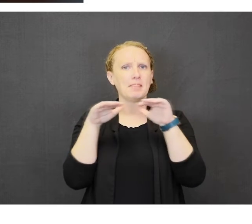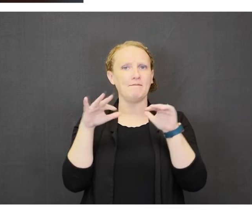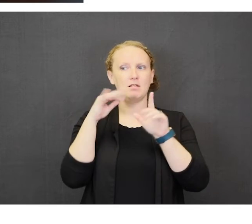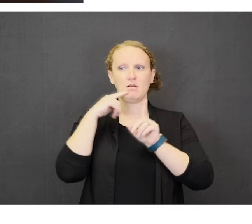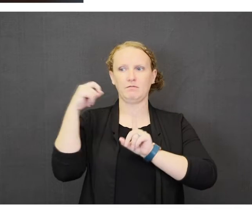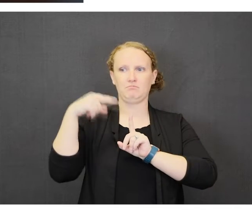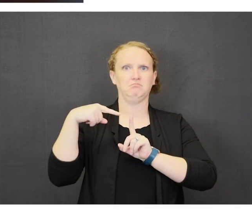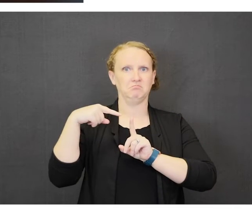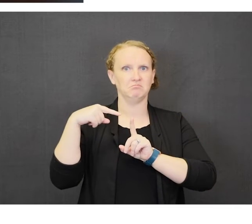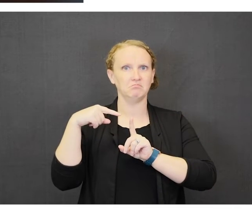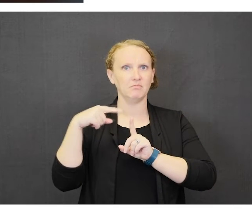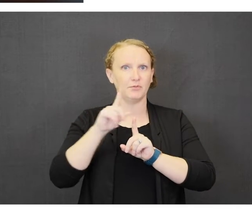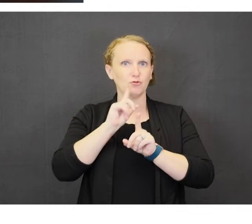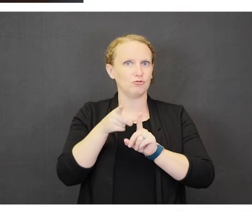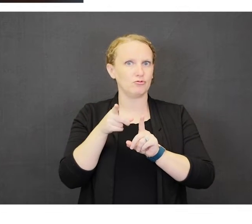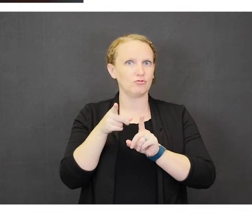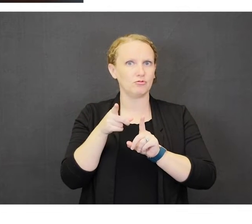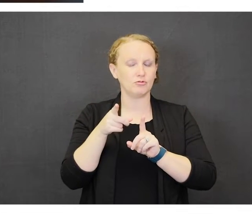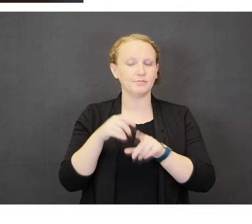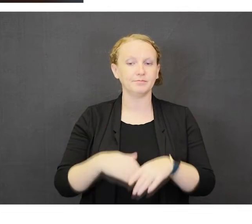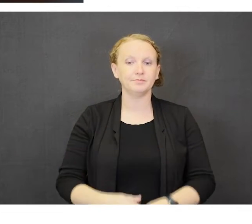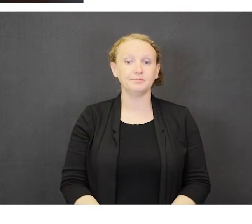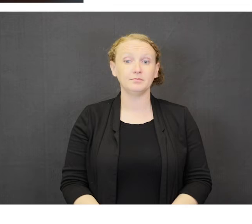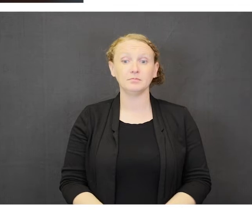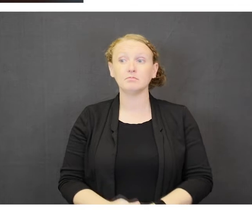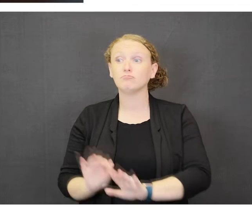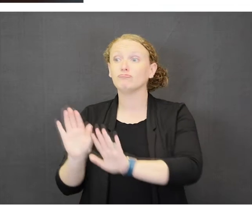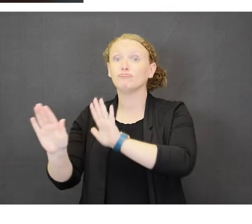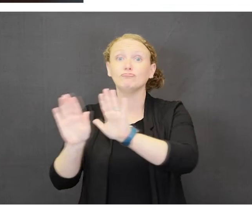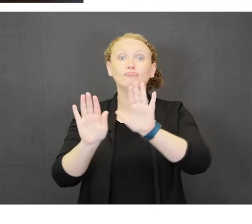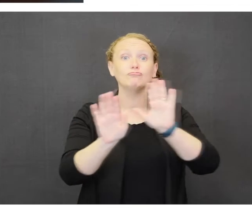Now the reactions are also changing